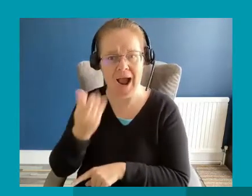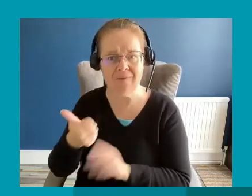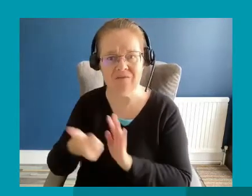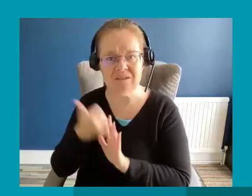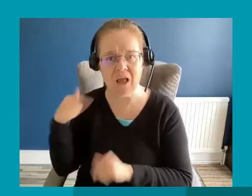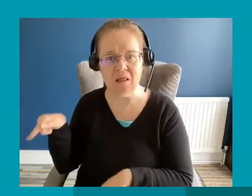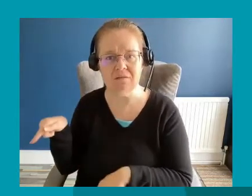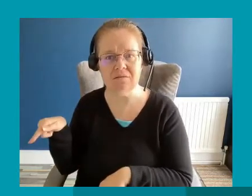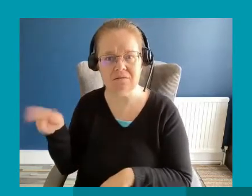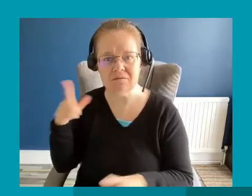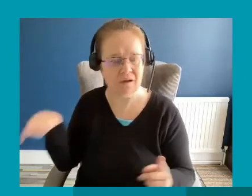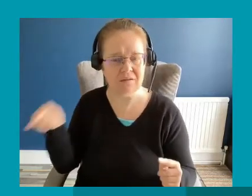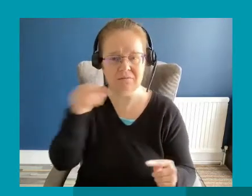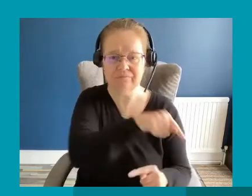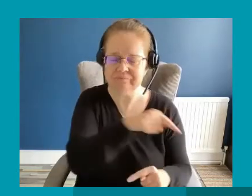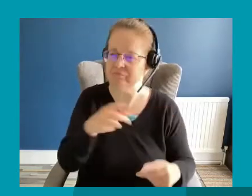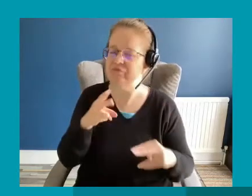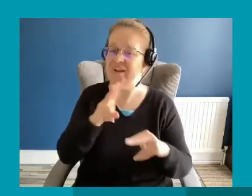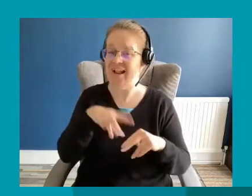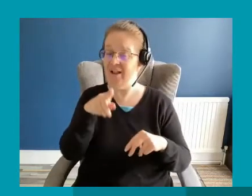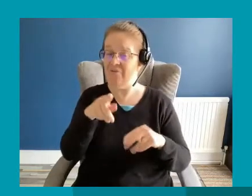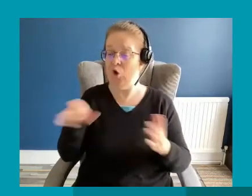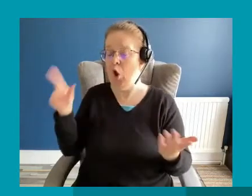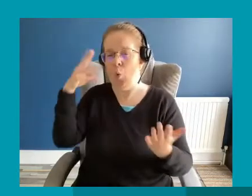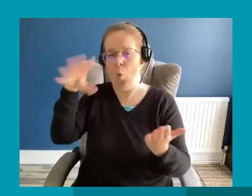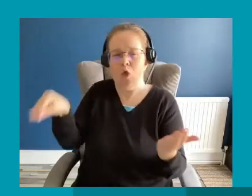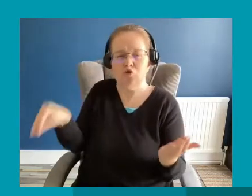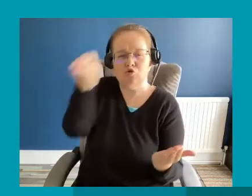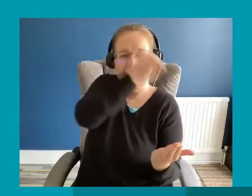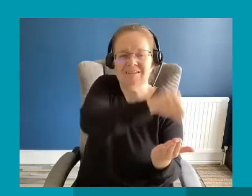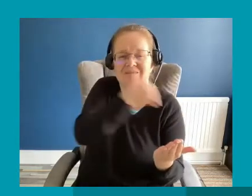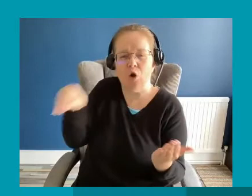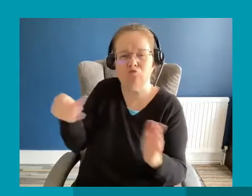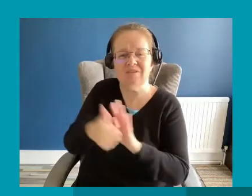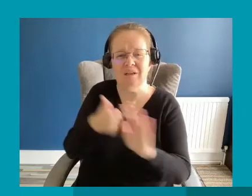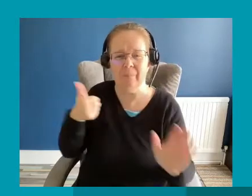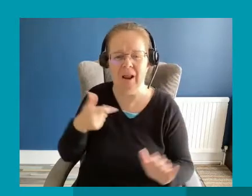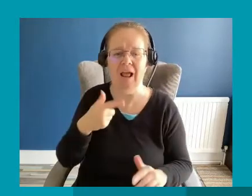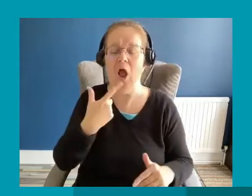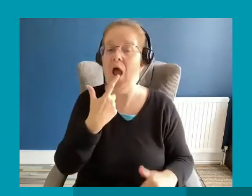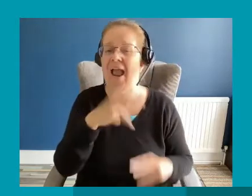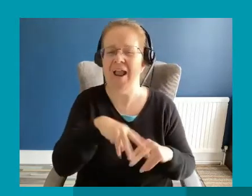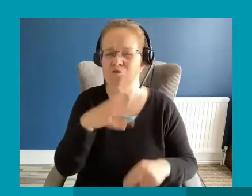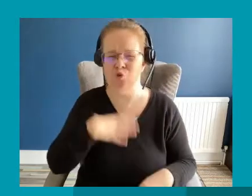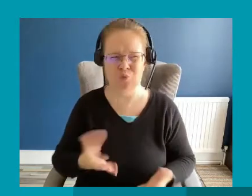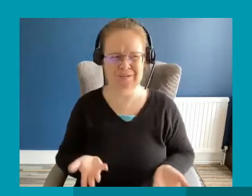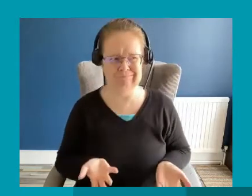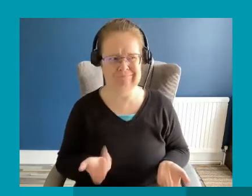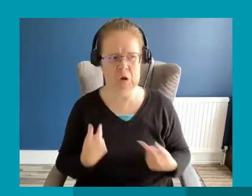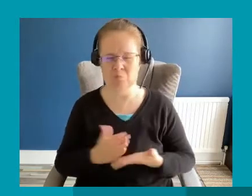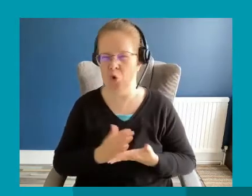what your transferable skills are please reach out and speak to either myself, Amy, Tammy or Caroline we'd be